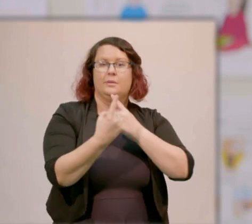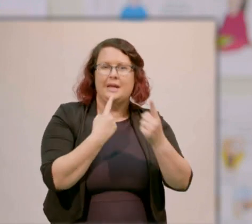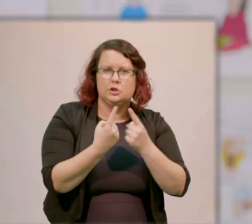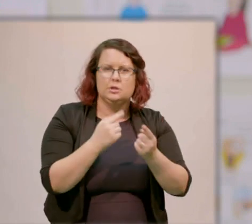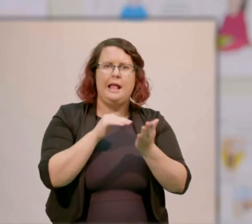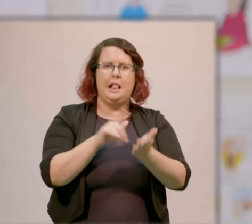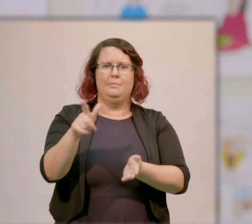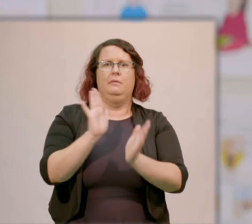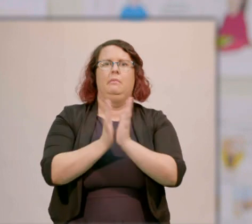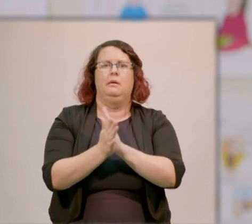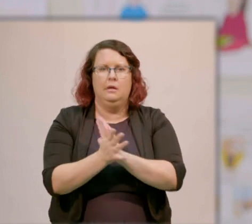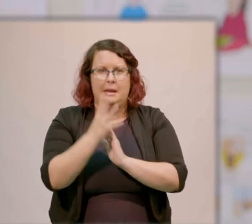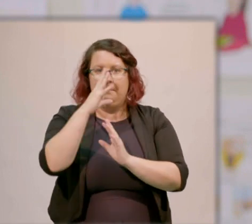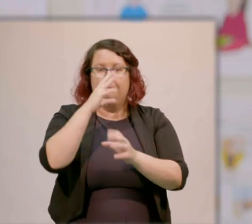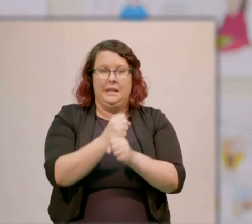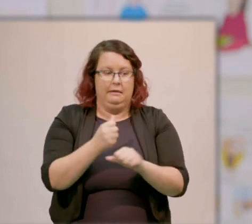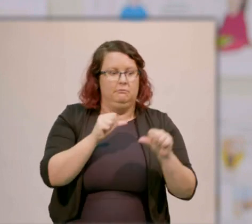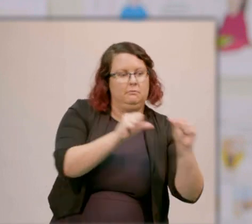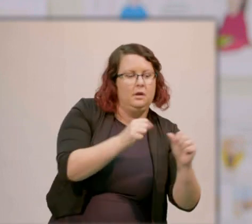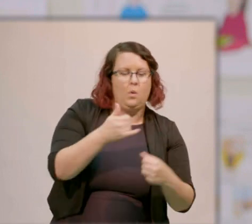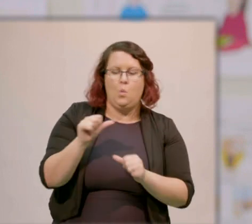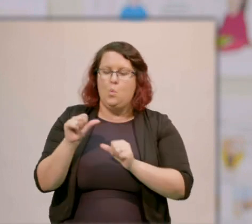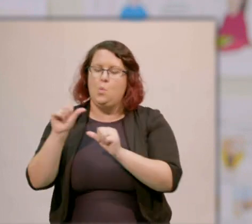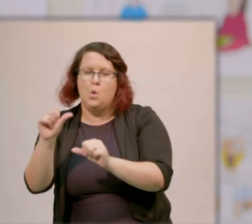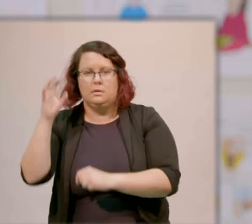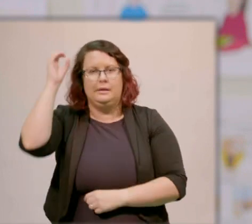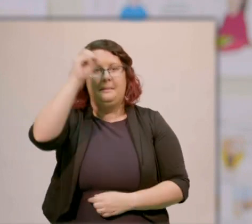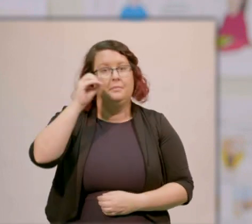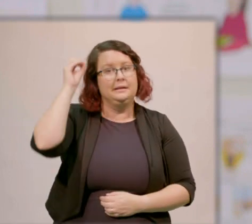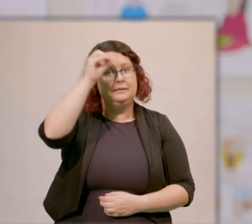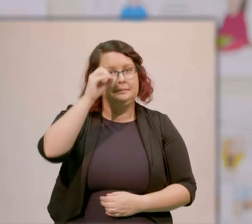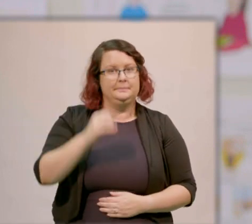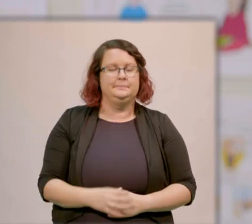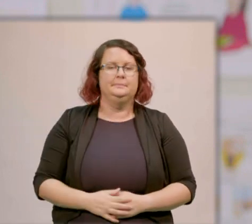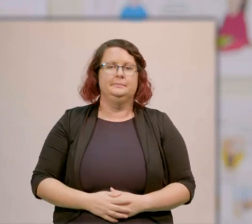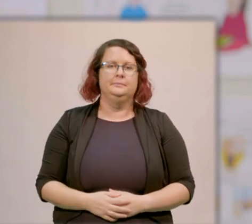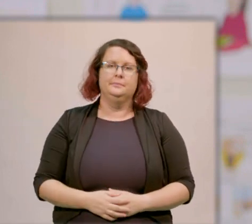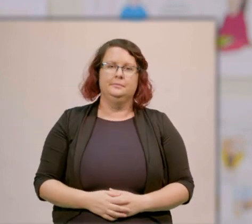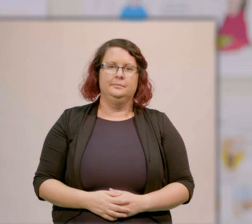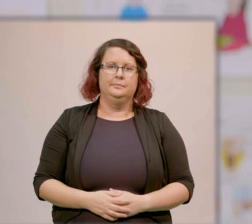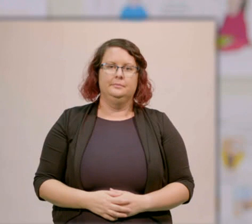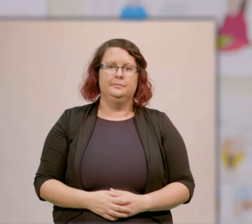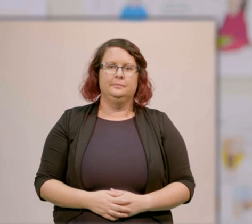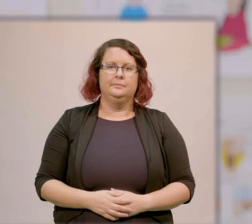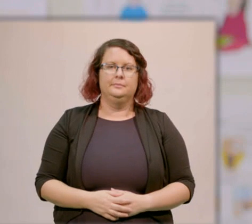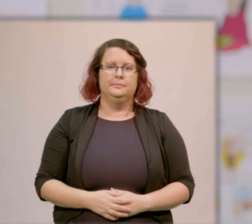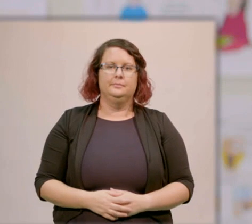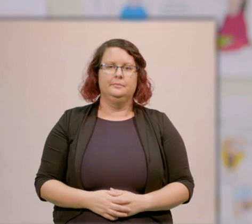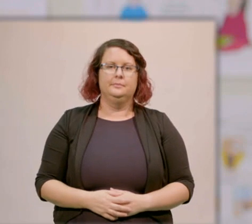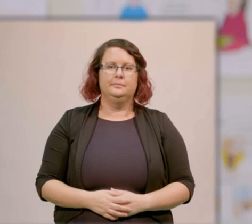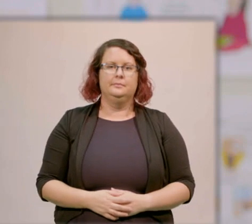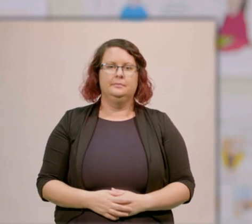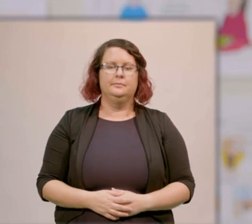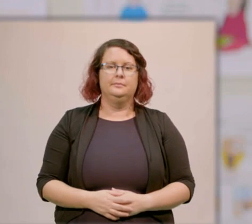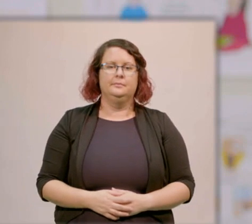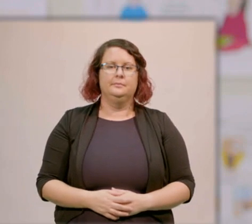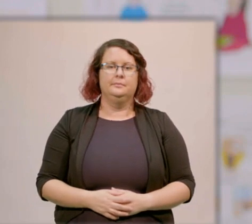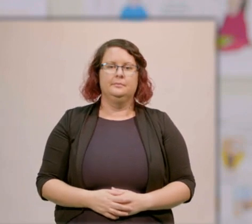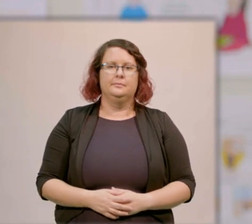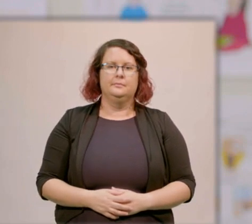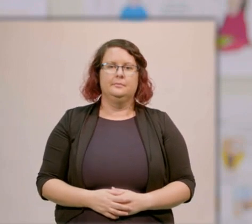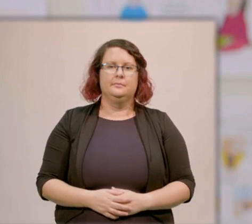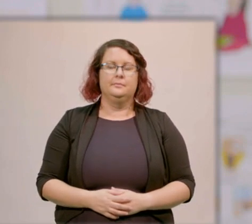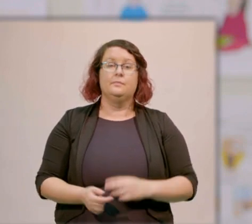and persuade the reader to have a particular opinion or view about a topic.